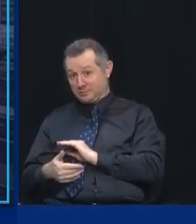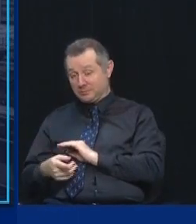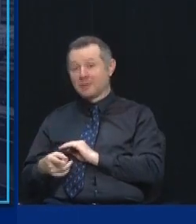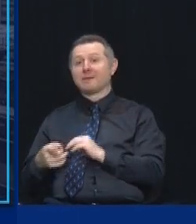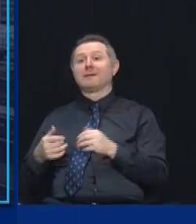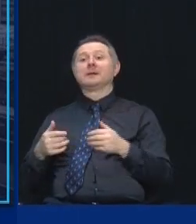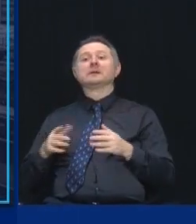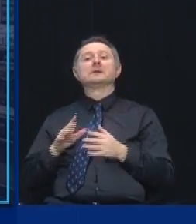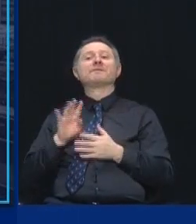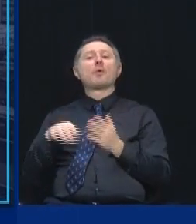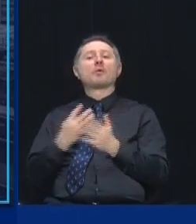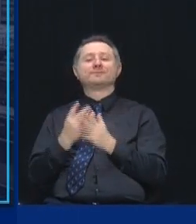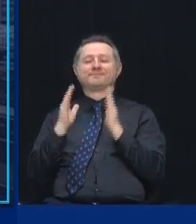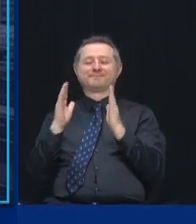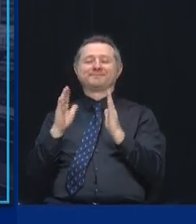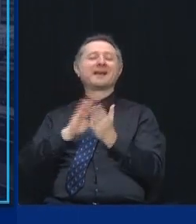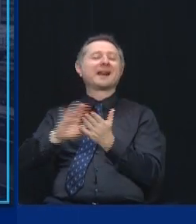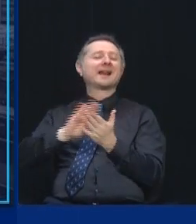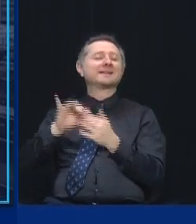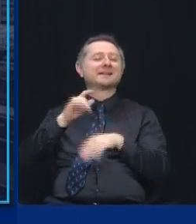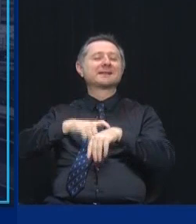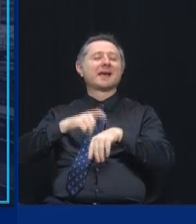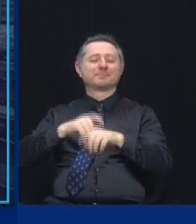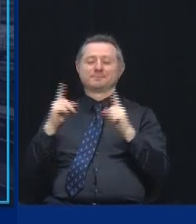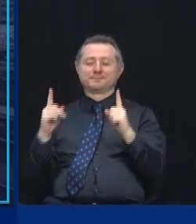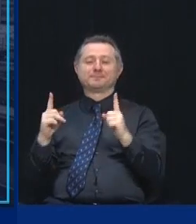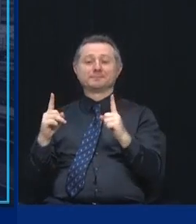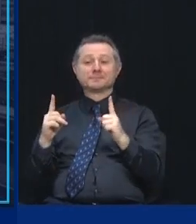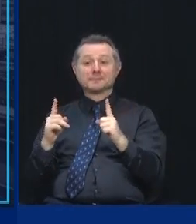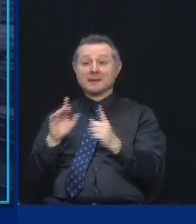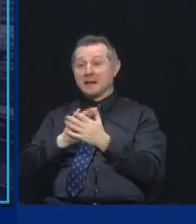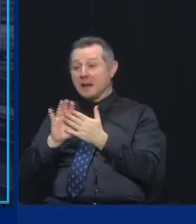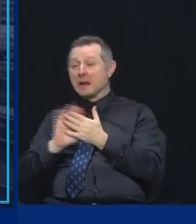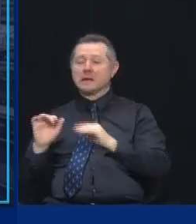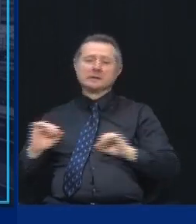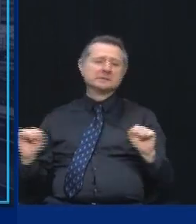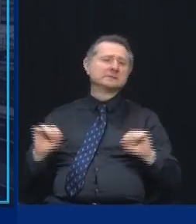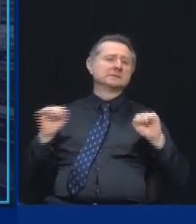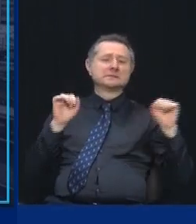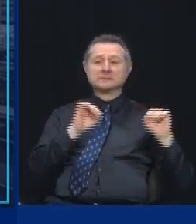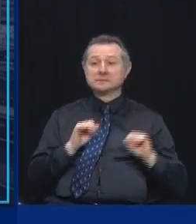THE TRAINS. BECAUSE WHEN THEY CLOSED IN THE